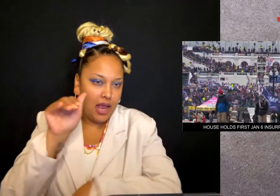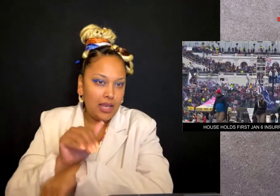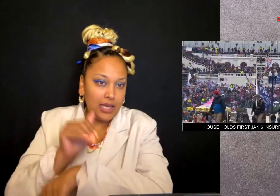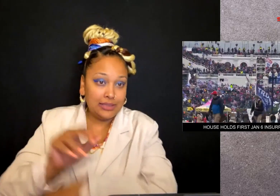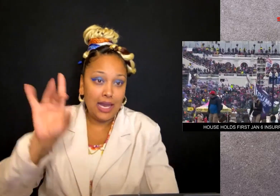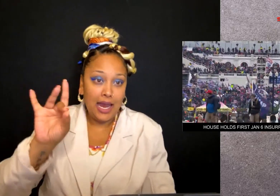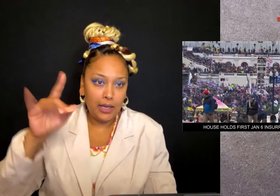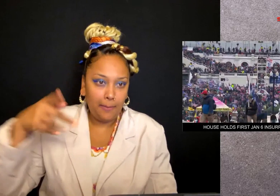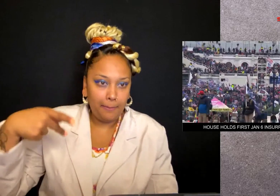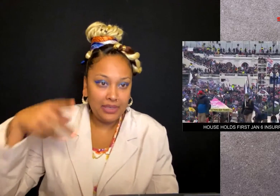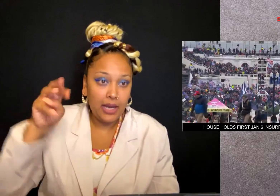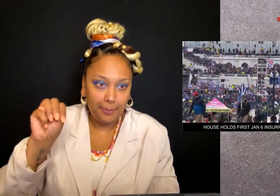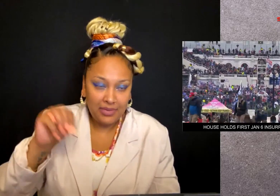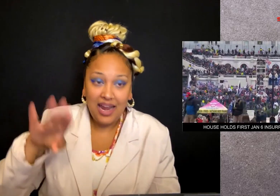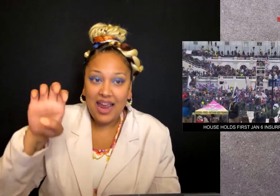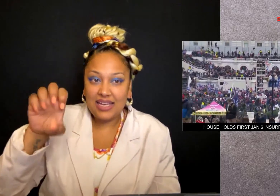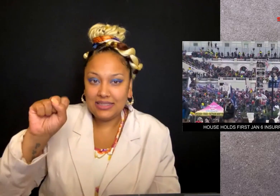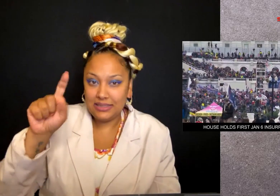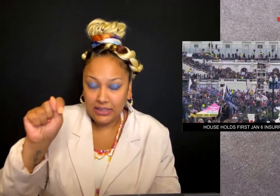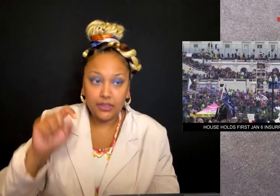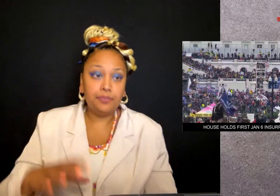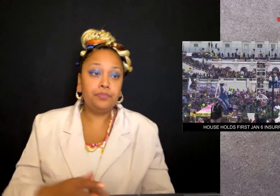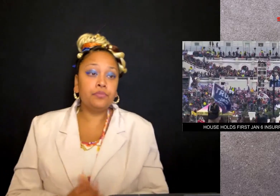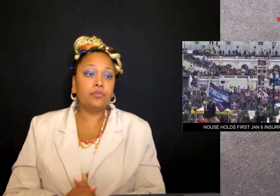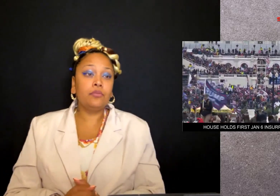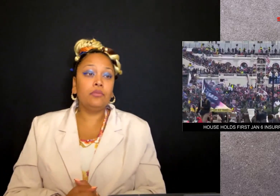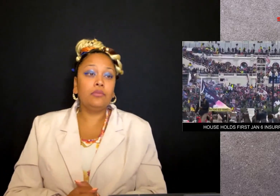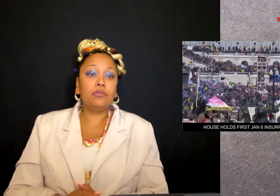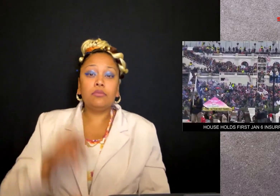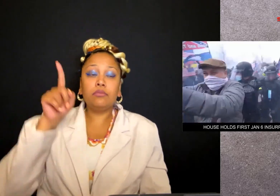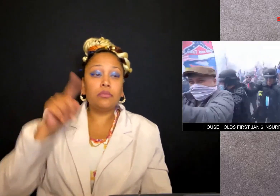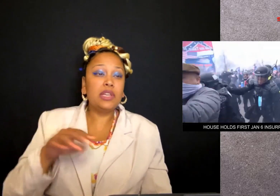the first hearing is tonight Thursday starting at 8 PM Eastern time